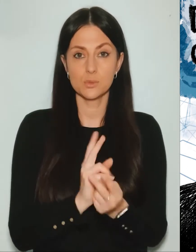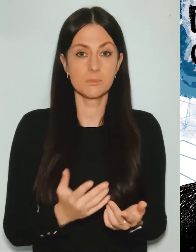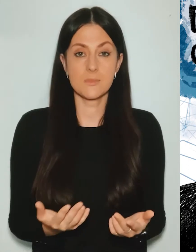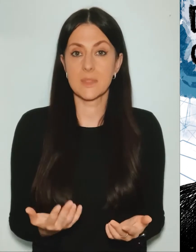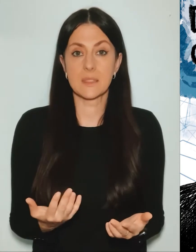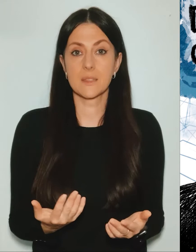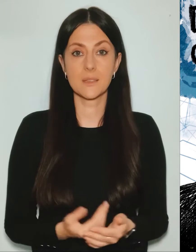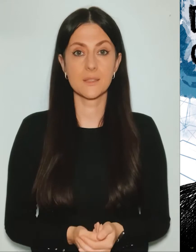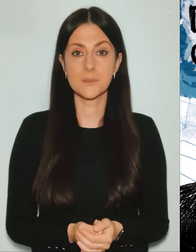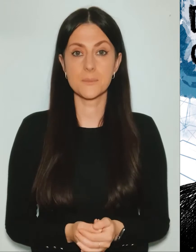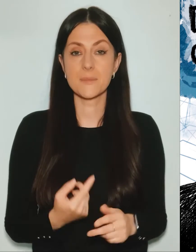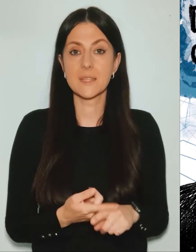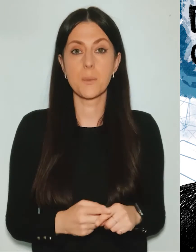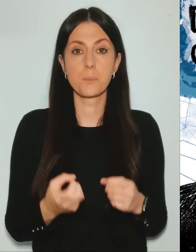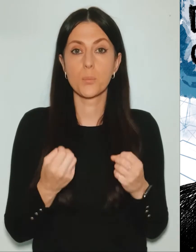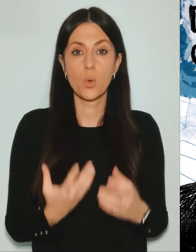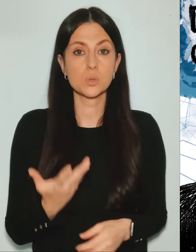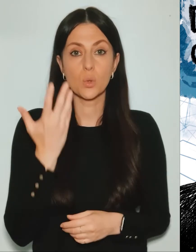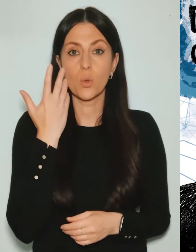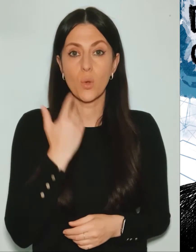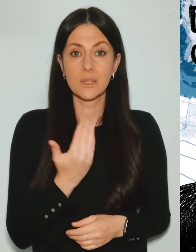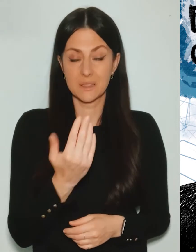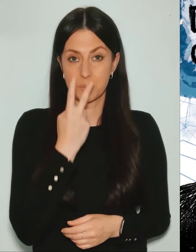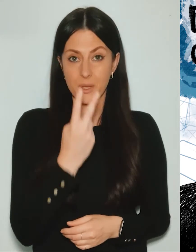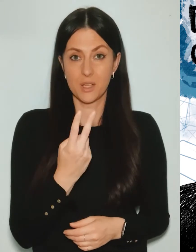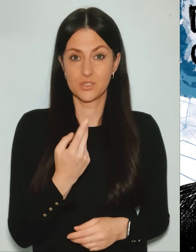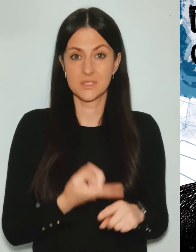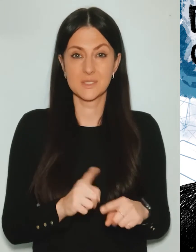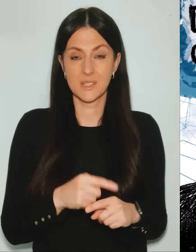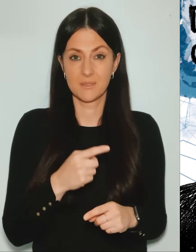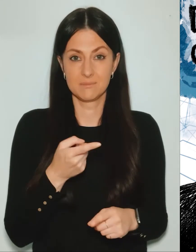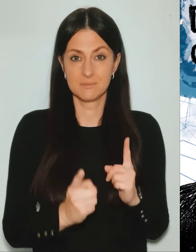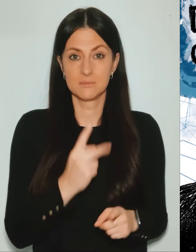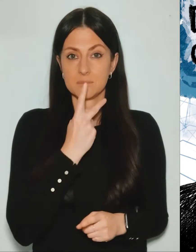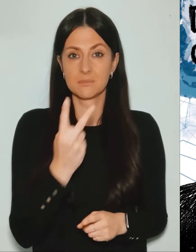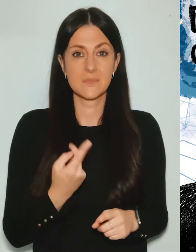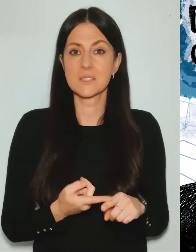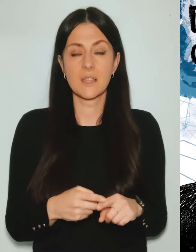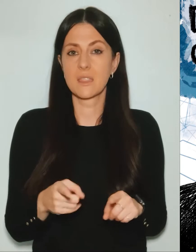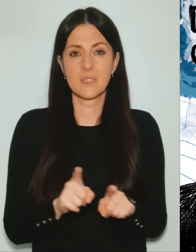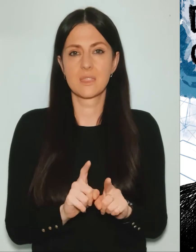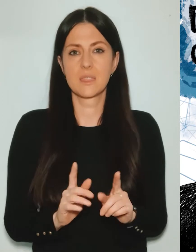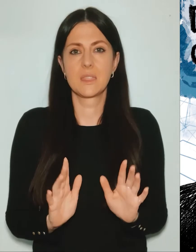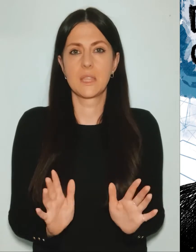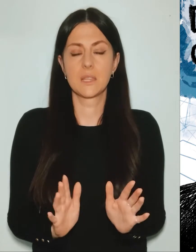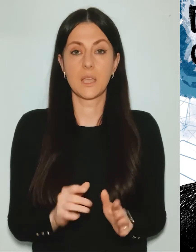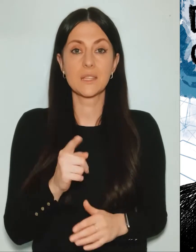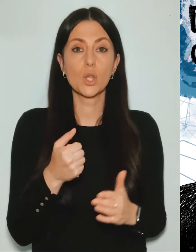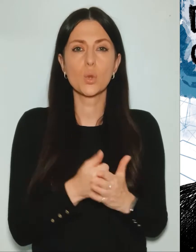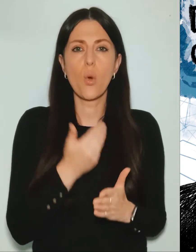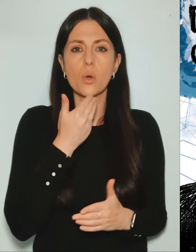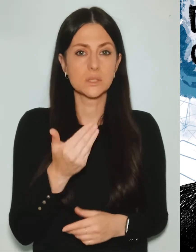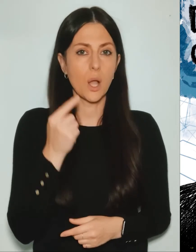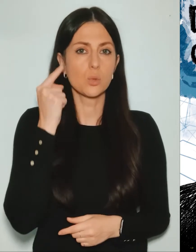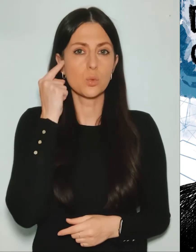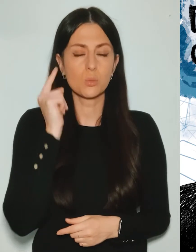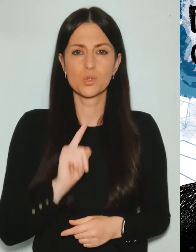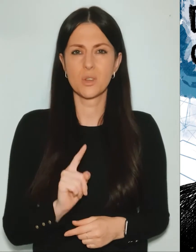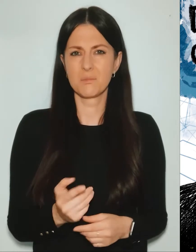When you see it with your own eyes, it's absolutely not that, because you think to the very last that it really isn't.